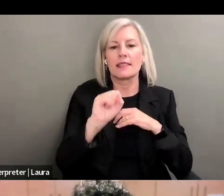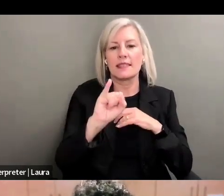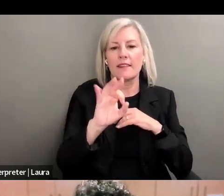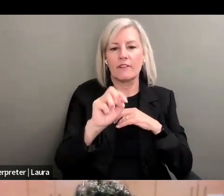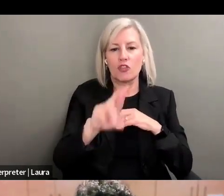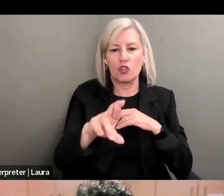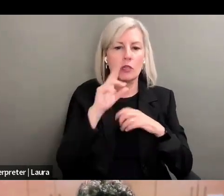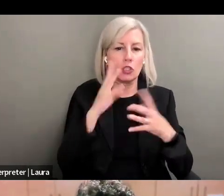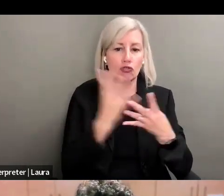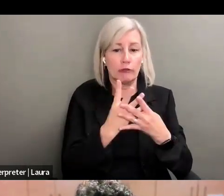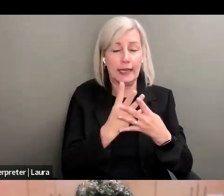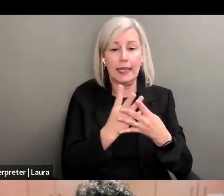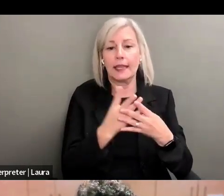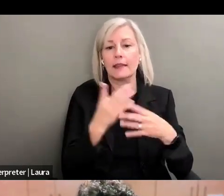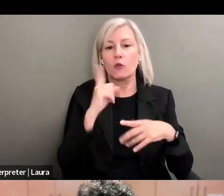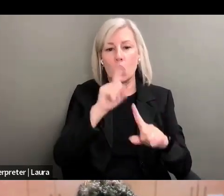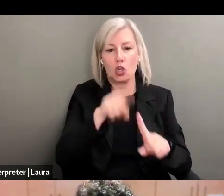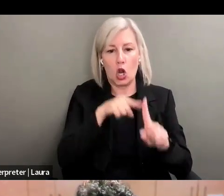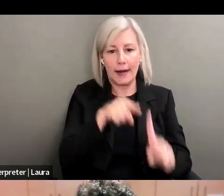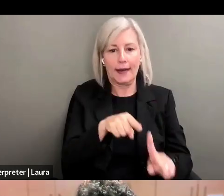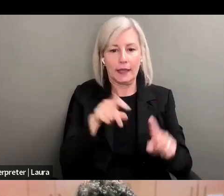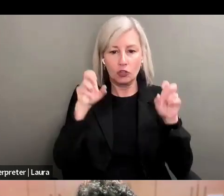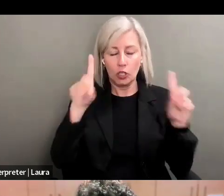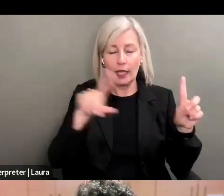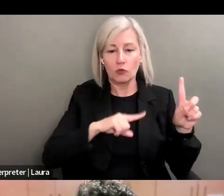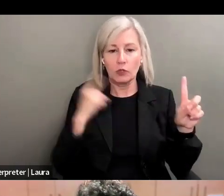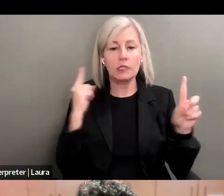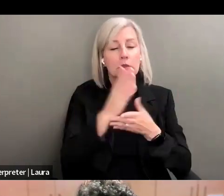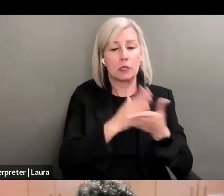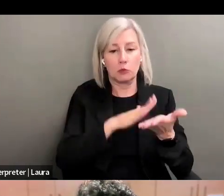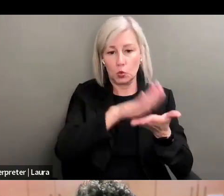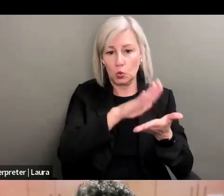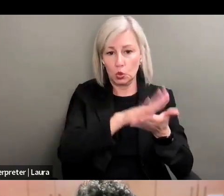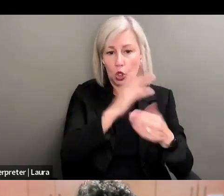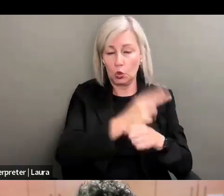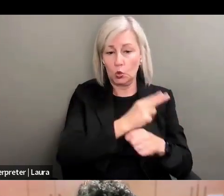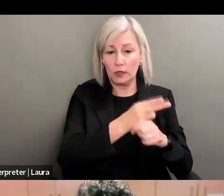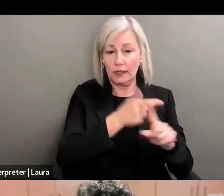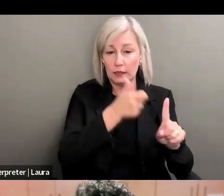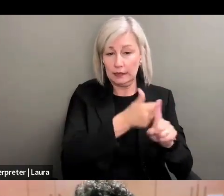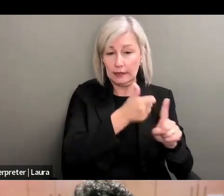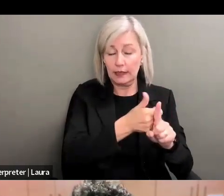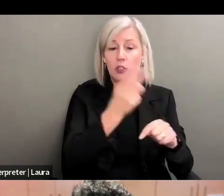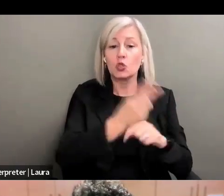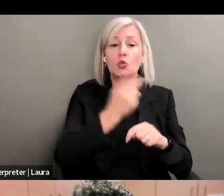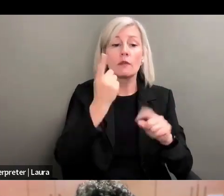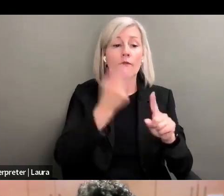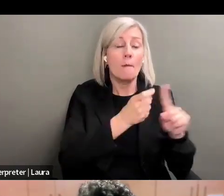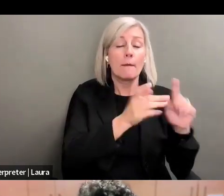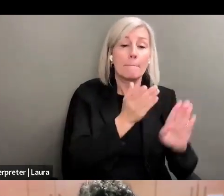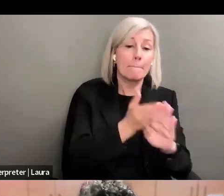for targeting educational risk. This is one that I think some schools are using. It's a screening instrument that can be used from PreK through